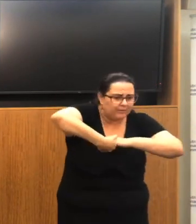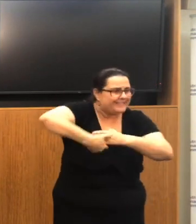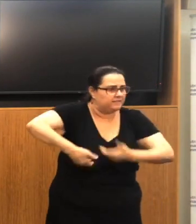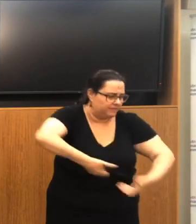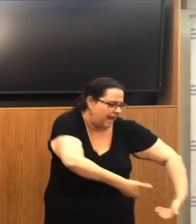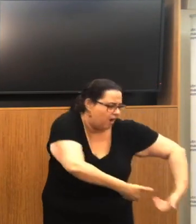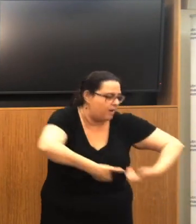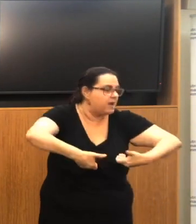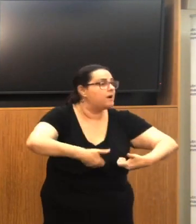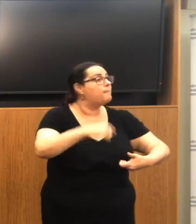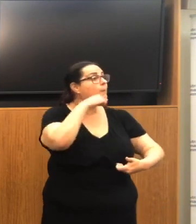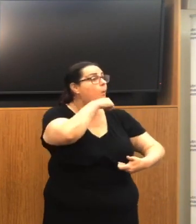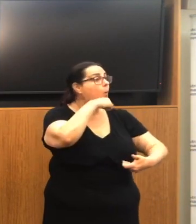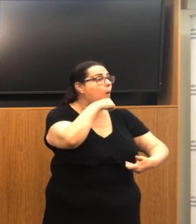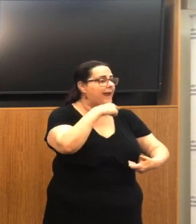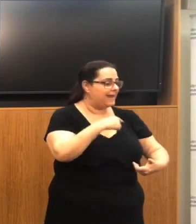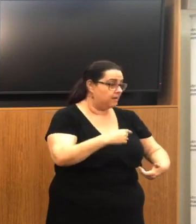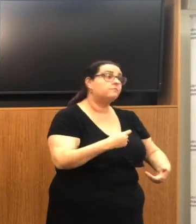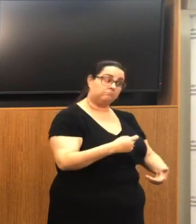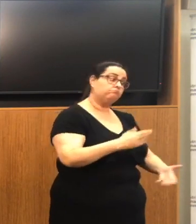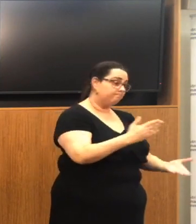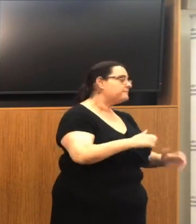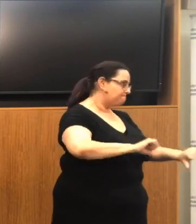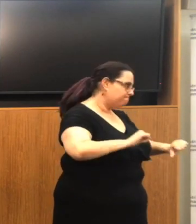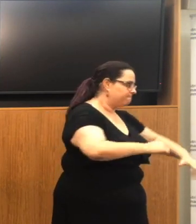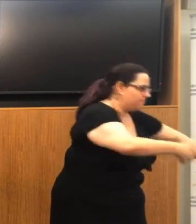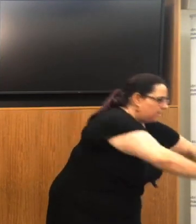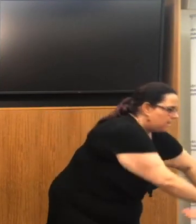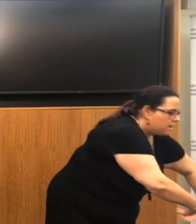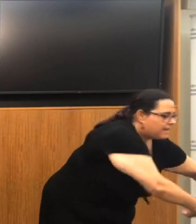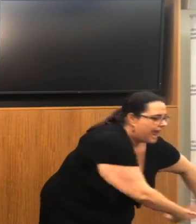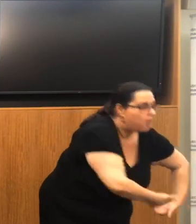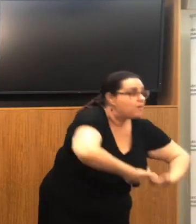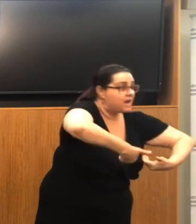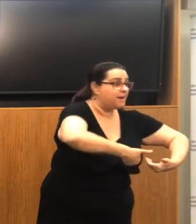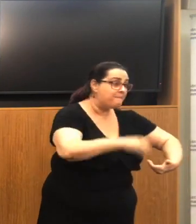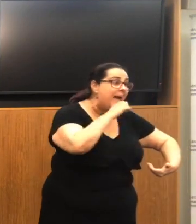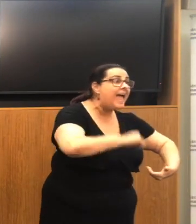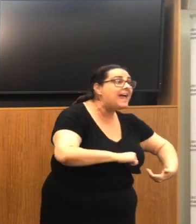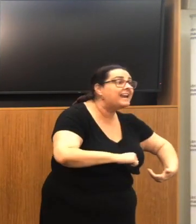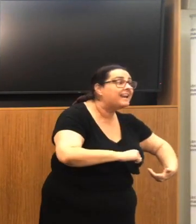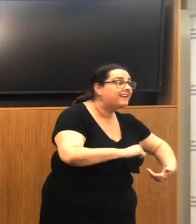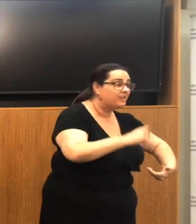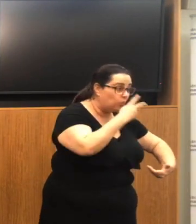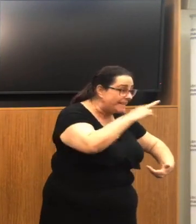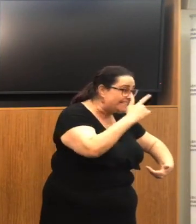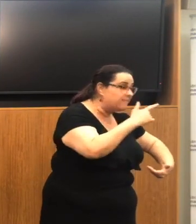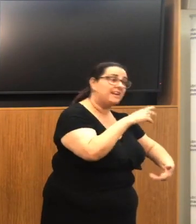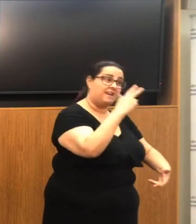And the boy did just that. Carrying him, a man two or three times his weight,